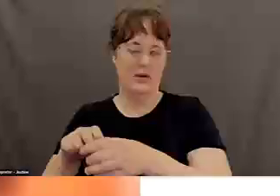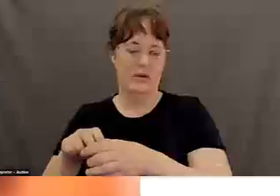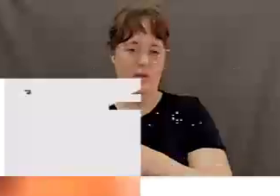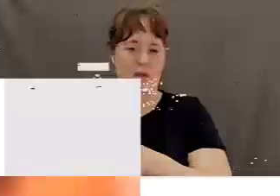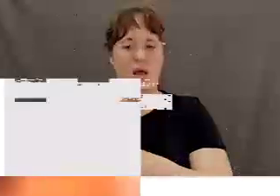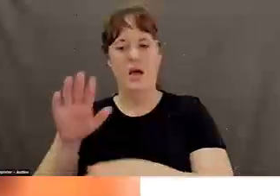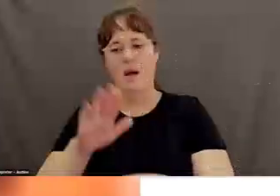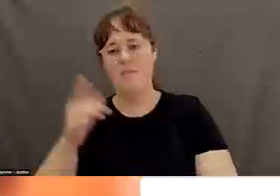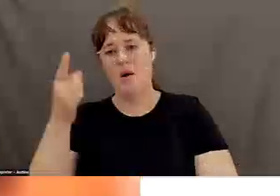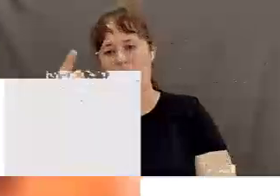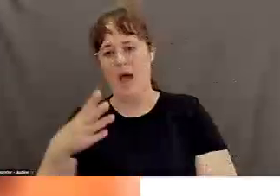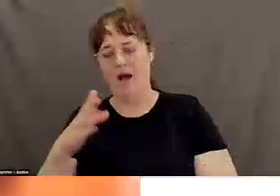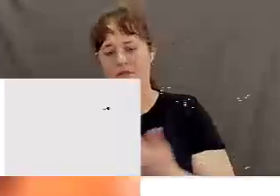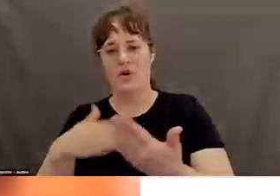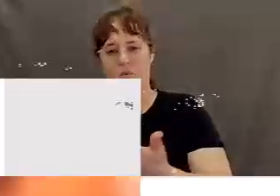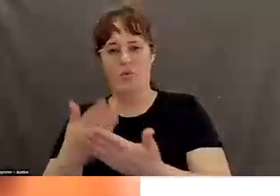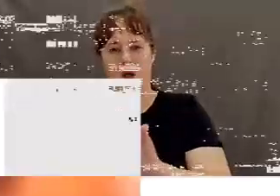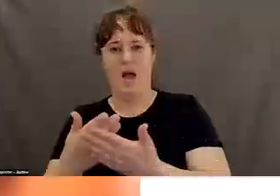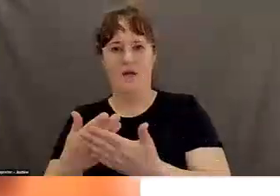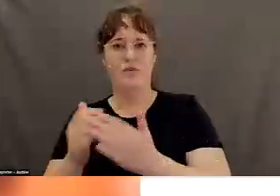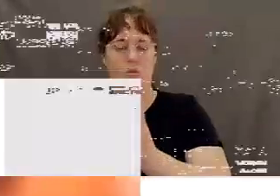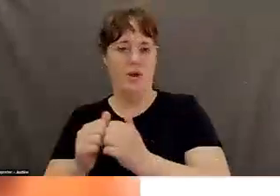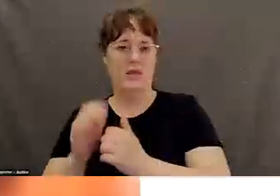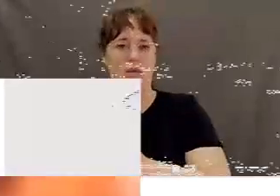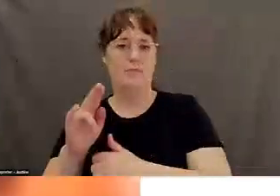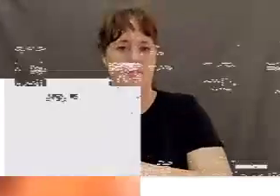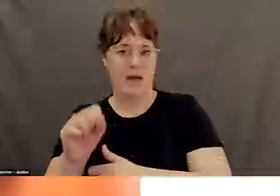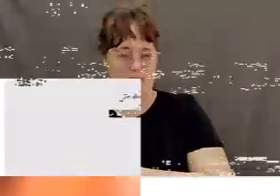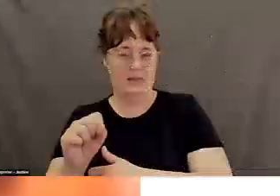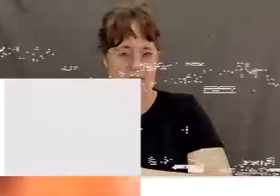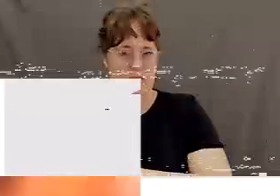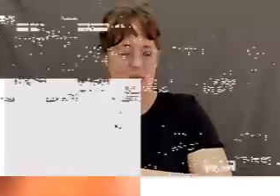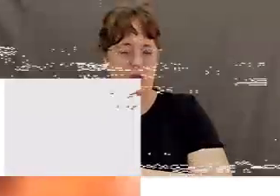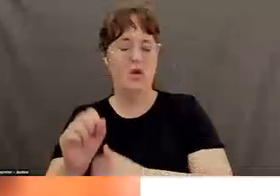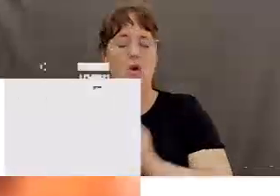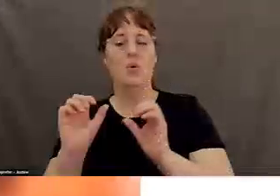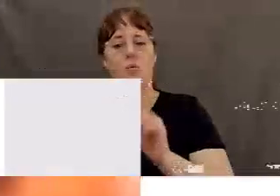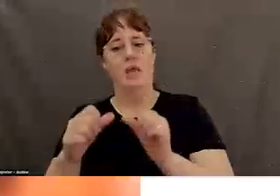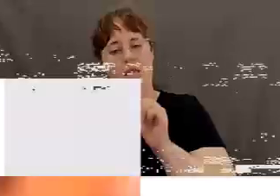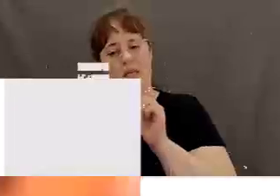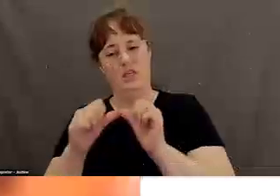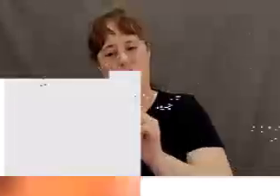Boardroom: And so we're able to continue those bus routes to serve the Alaska Junction and the Delridge station.